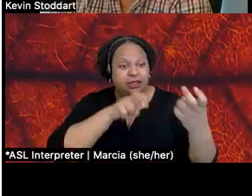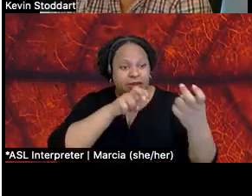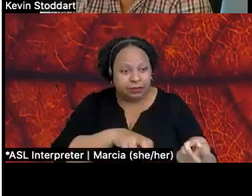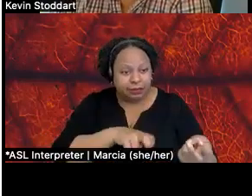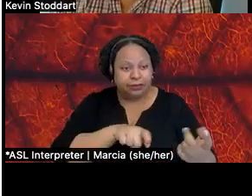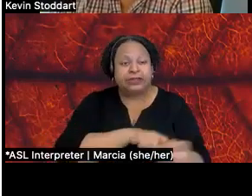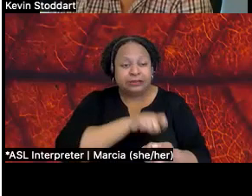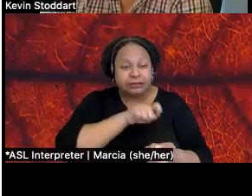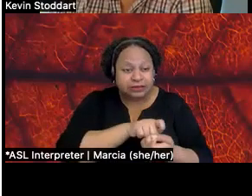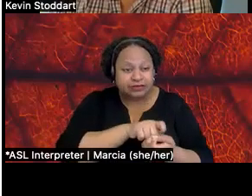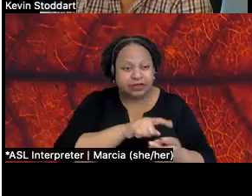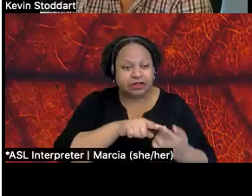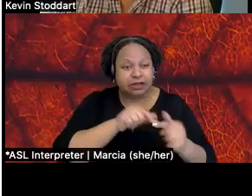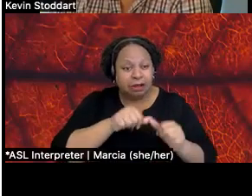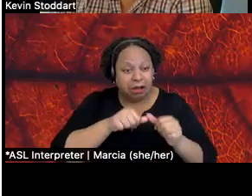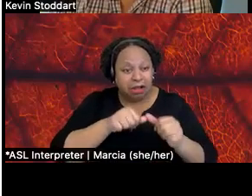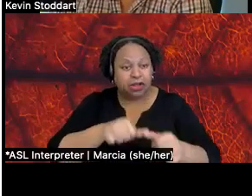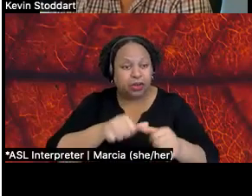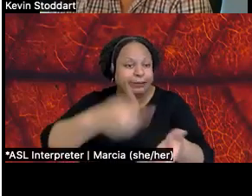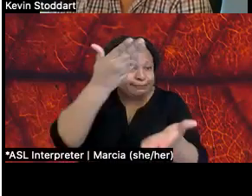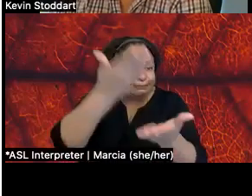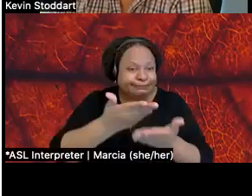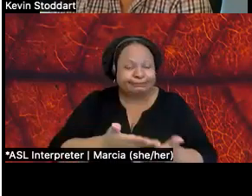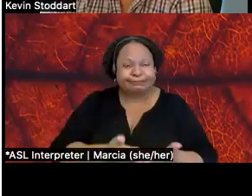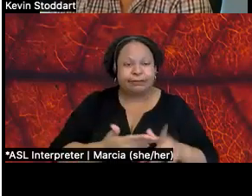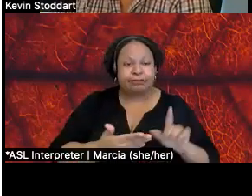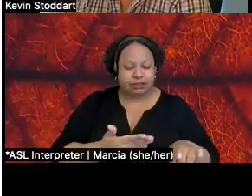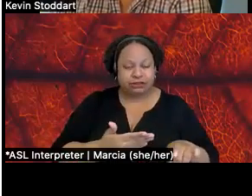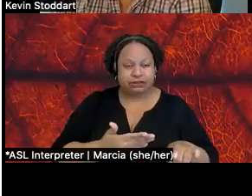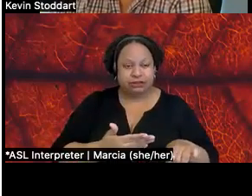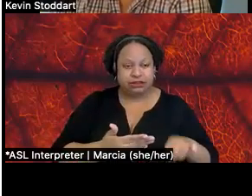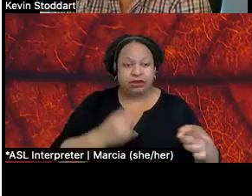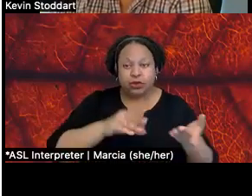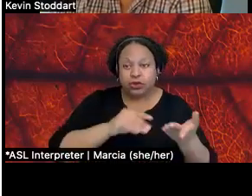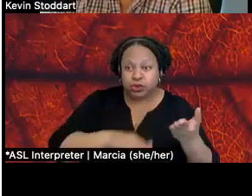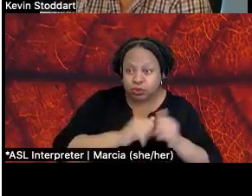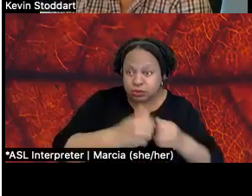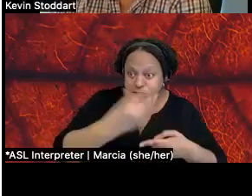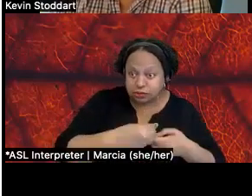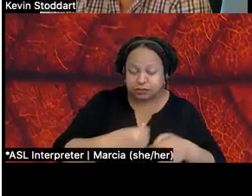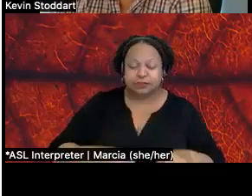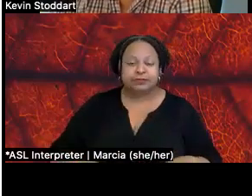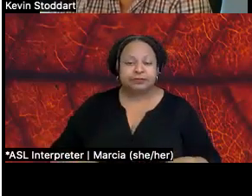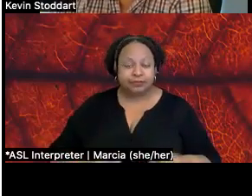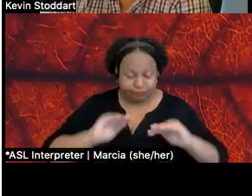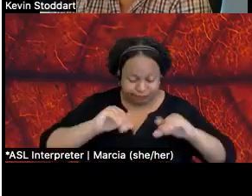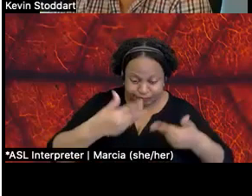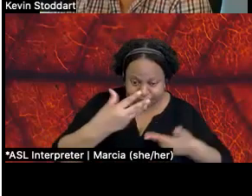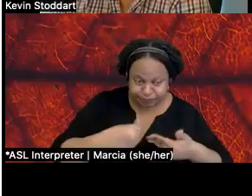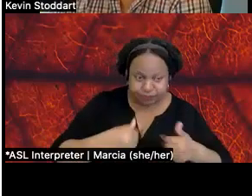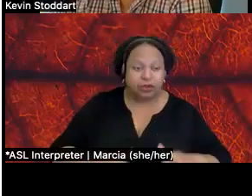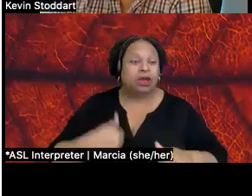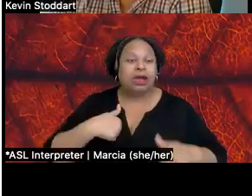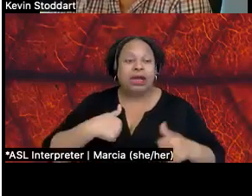And I always encourage students to begin to get feedback from the start